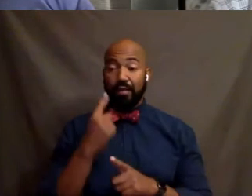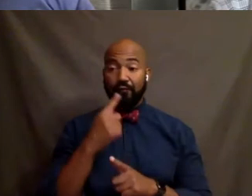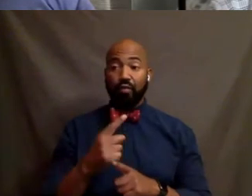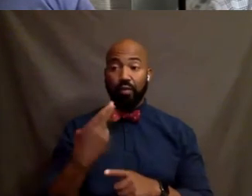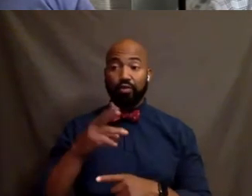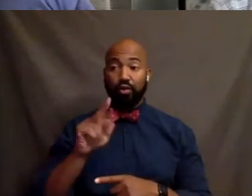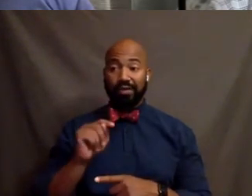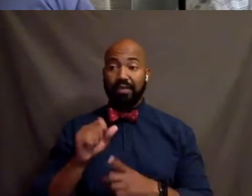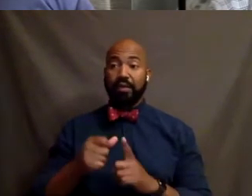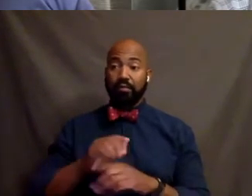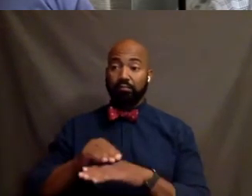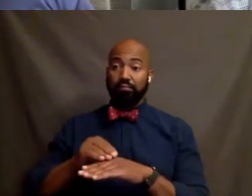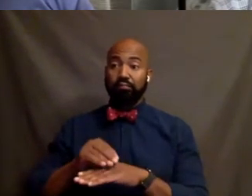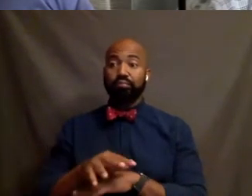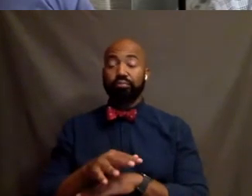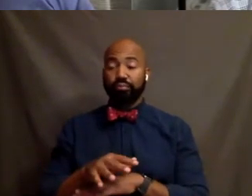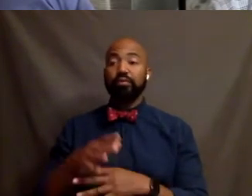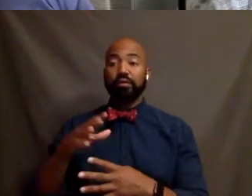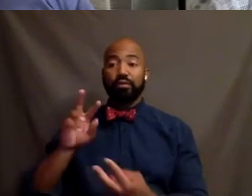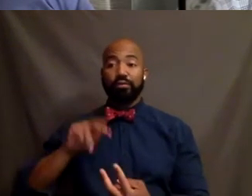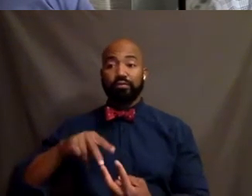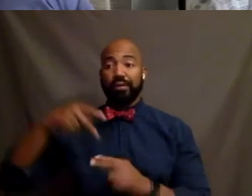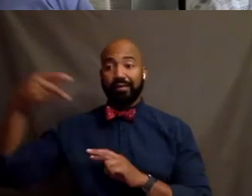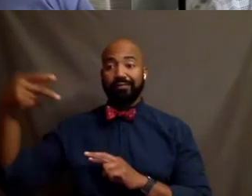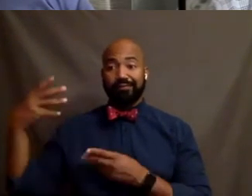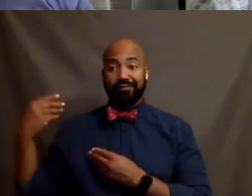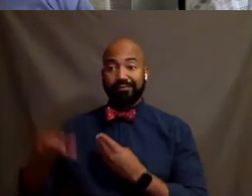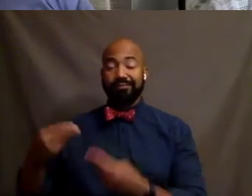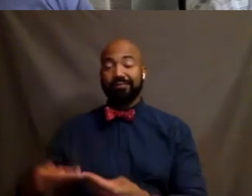and we don't typically have an avenue to,